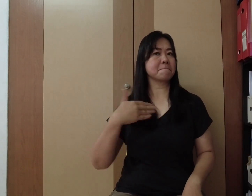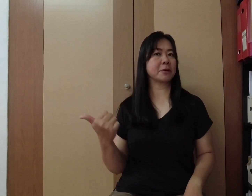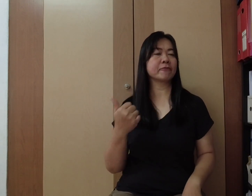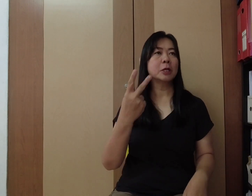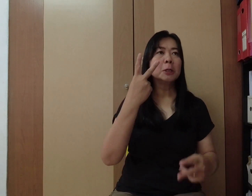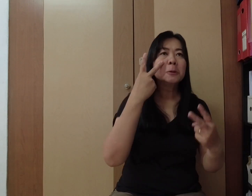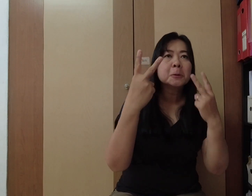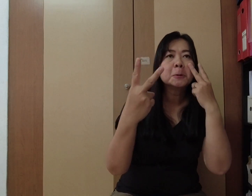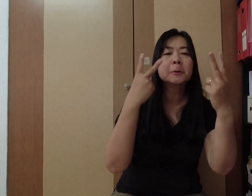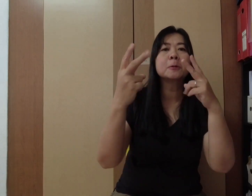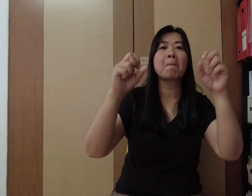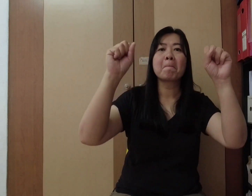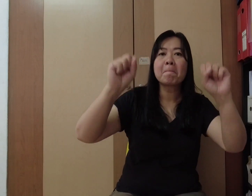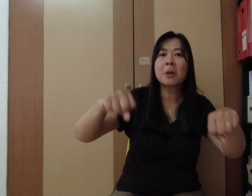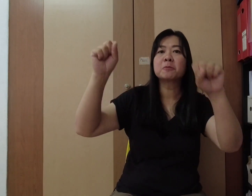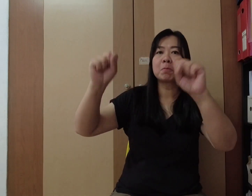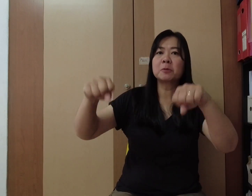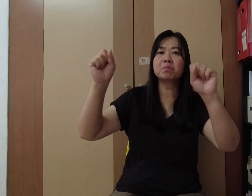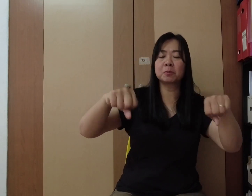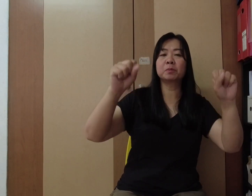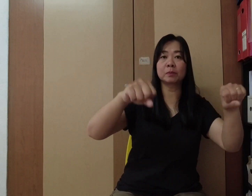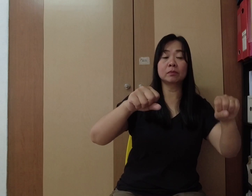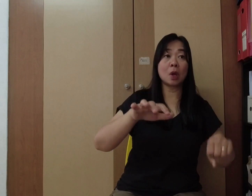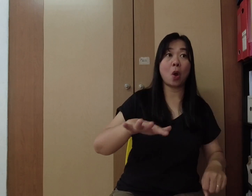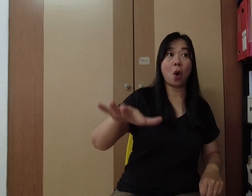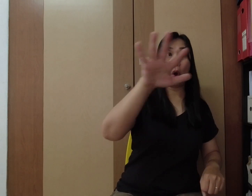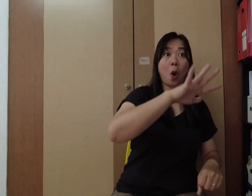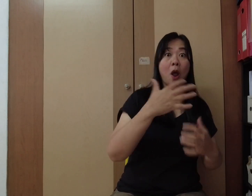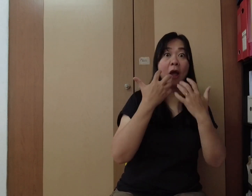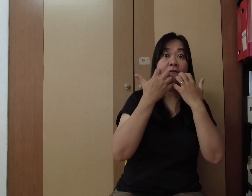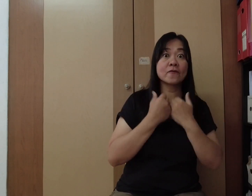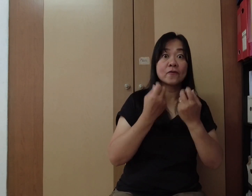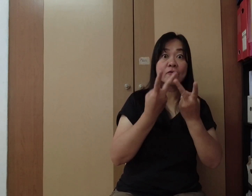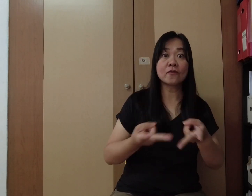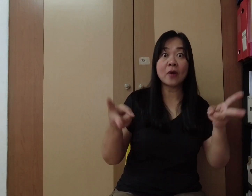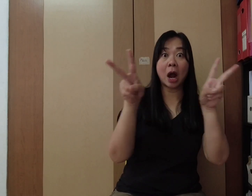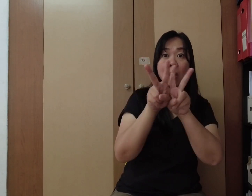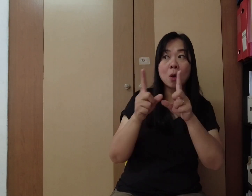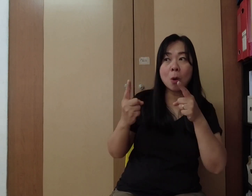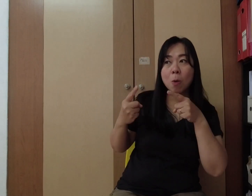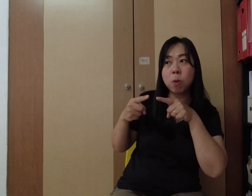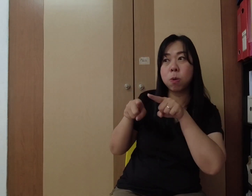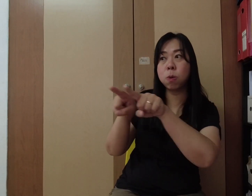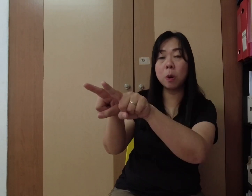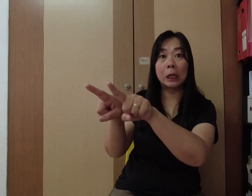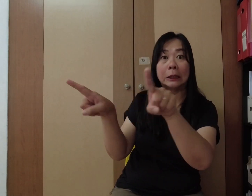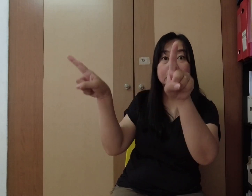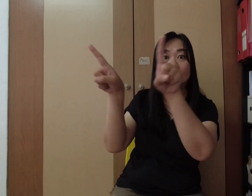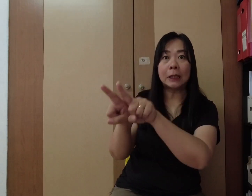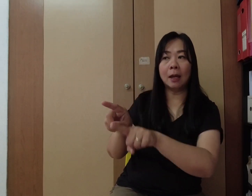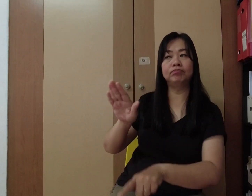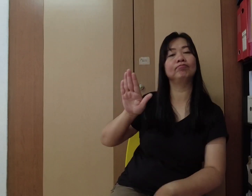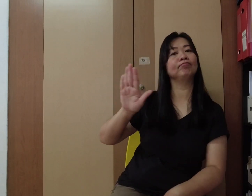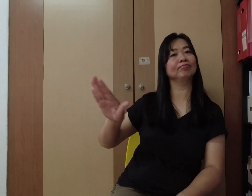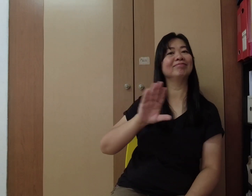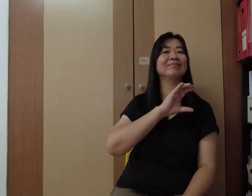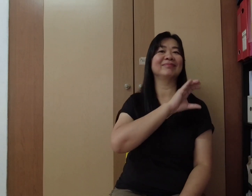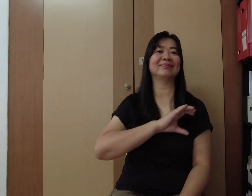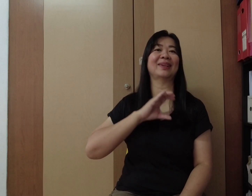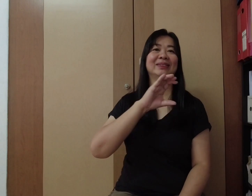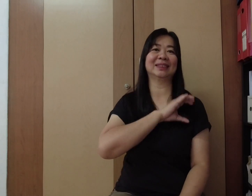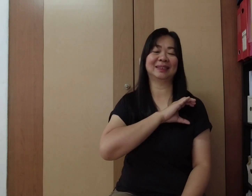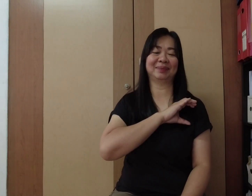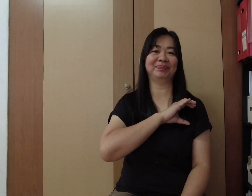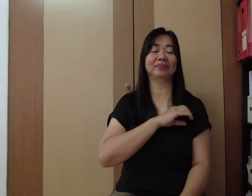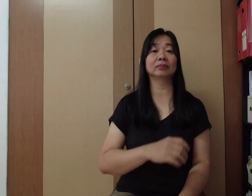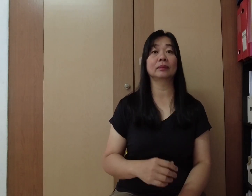of seeing life as a challenge, he sees it as a possibility.